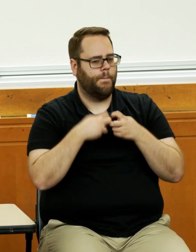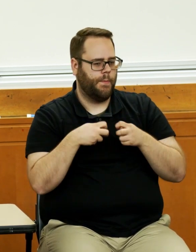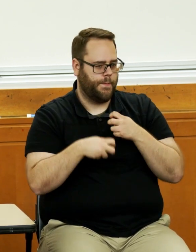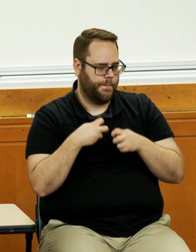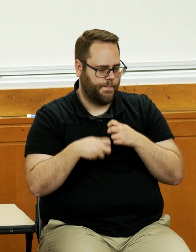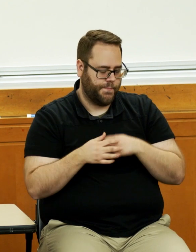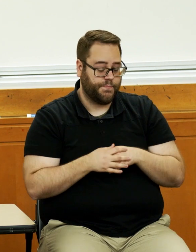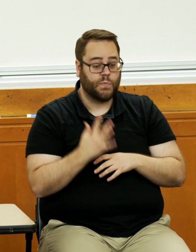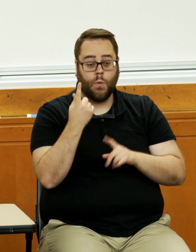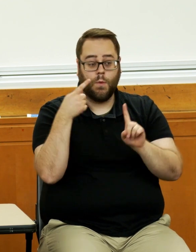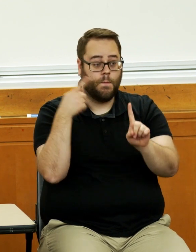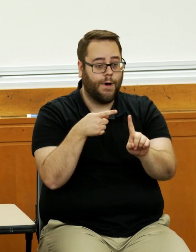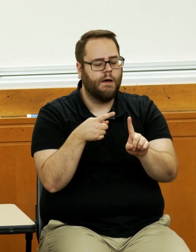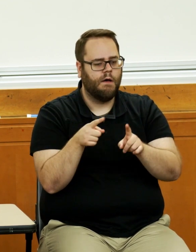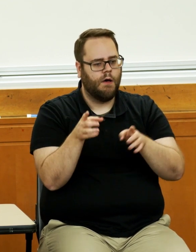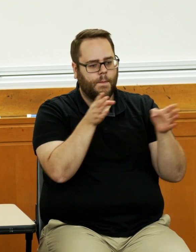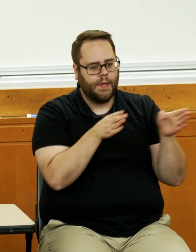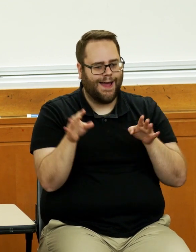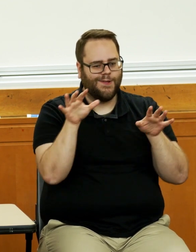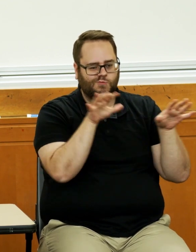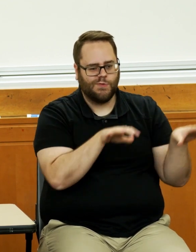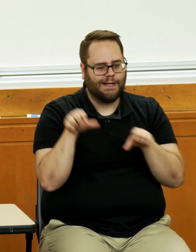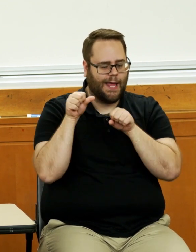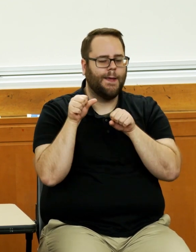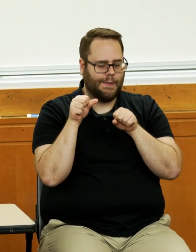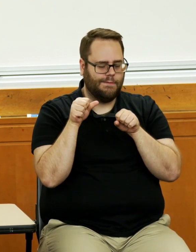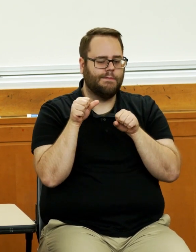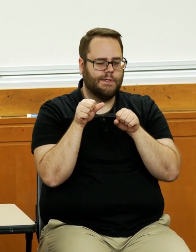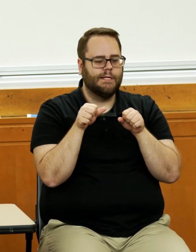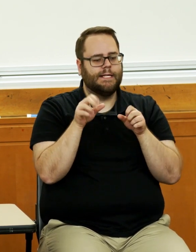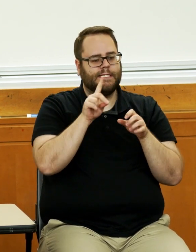At one point, while planning the “Reclaiming Disability Justice” symposium, I questioned